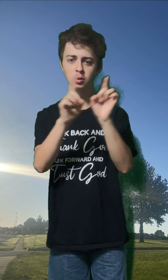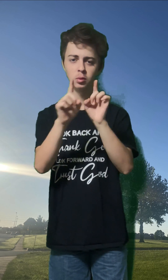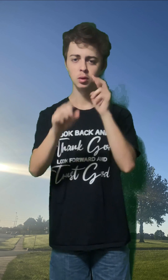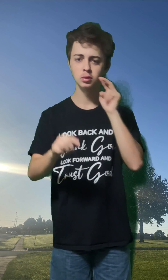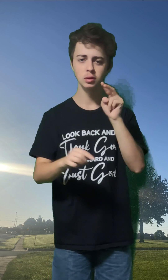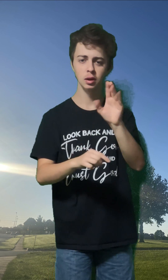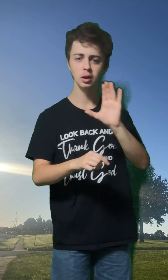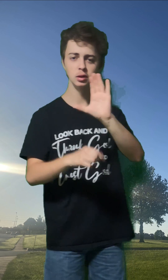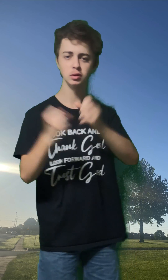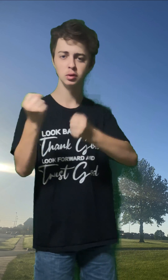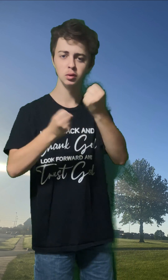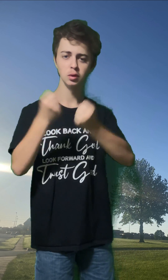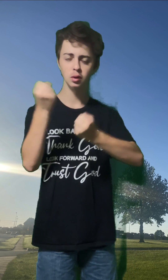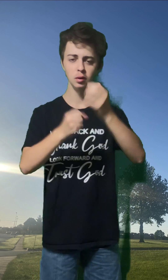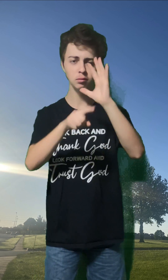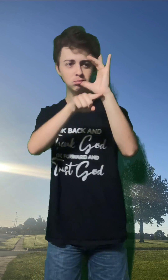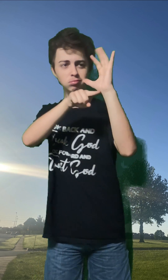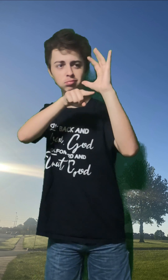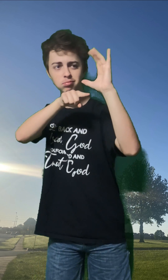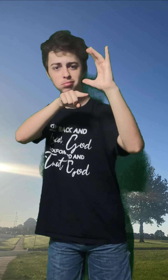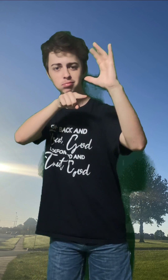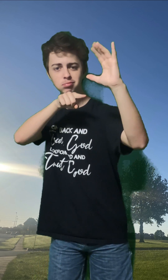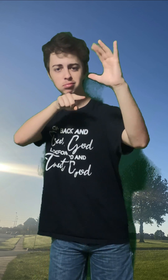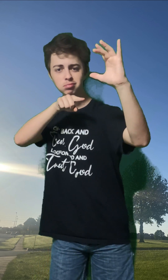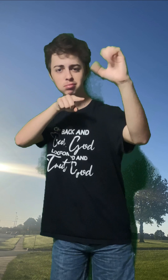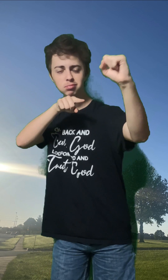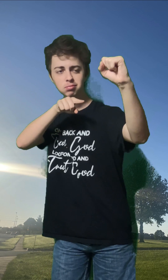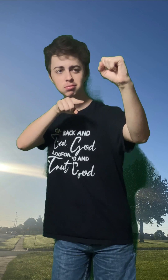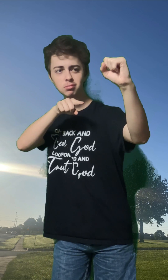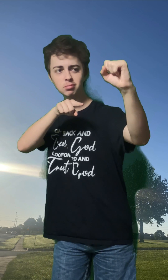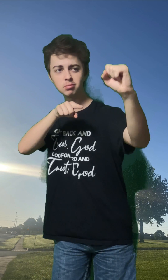Watchin' as your car fades out of view